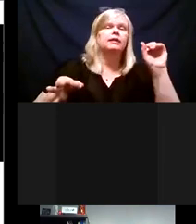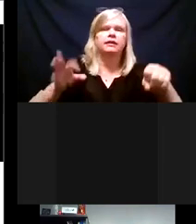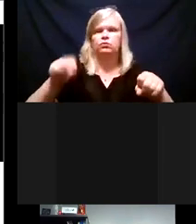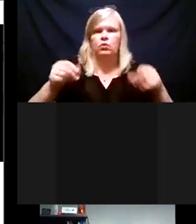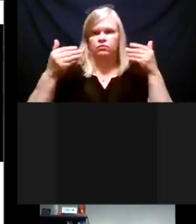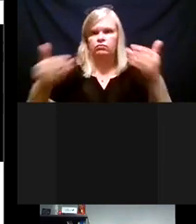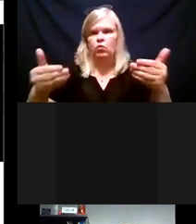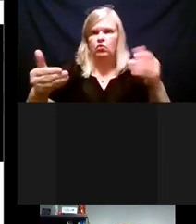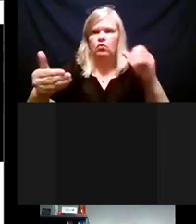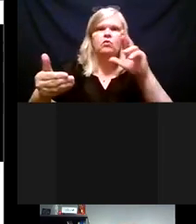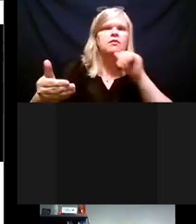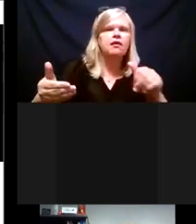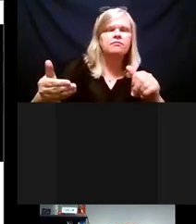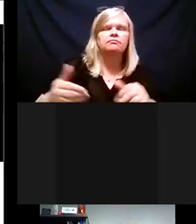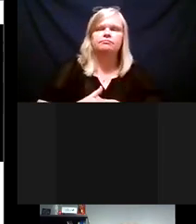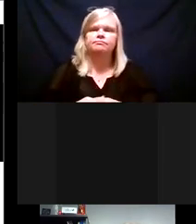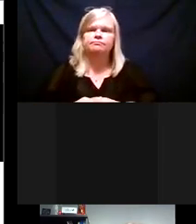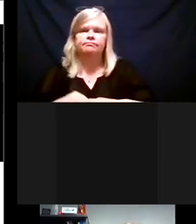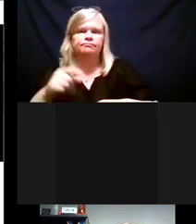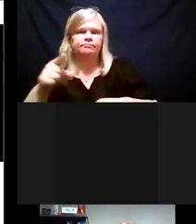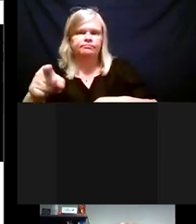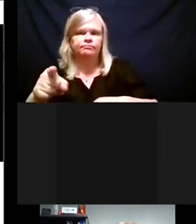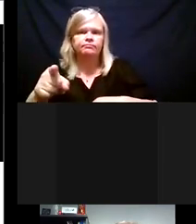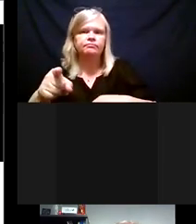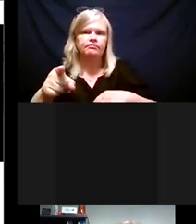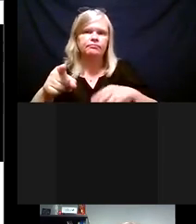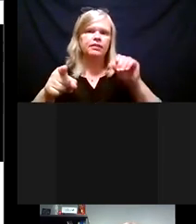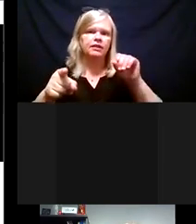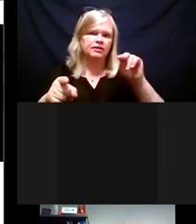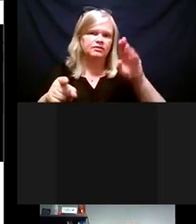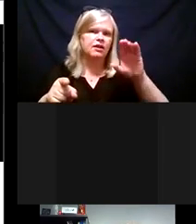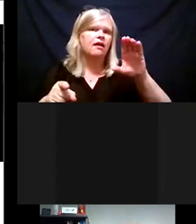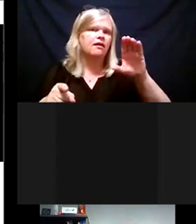TOO THAT THIS APPLIES TO THE CRIMINAL STATUTE, NOT THE CIVIL